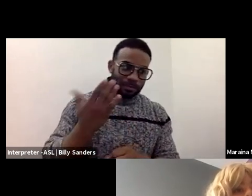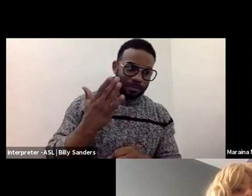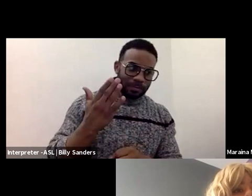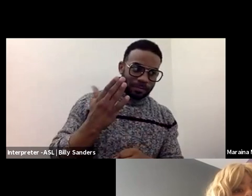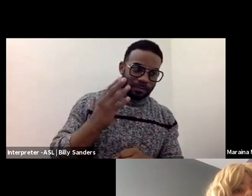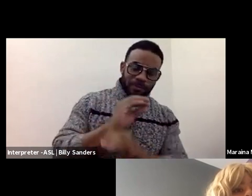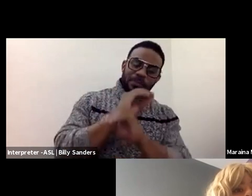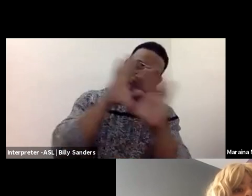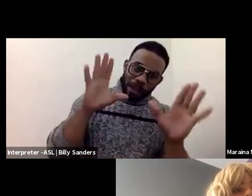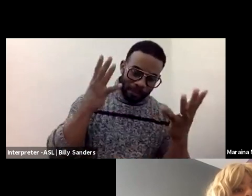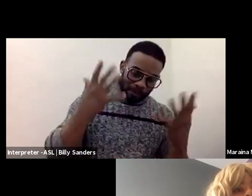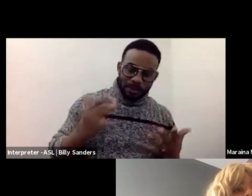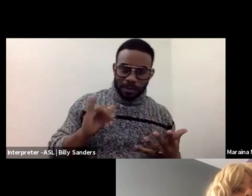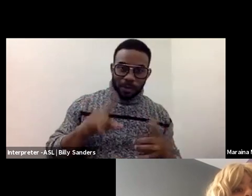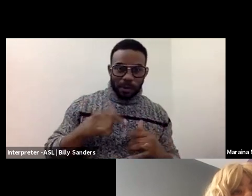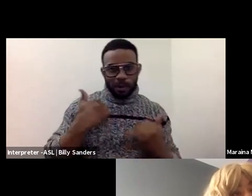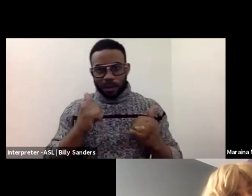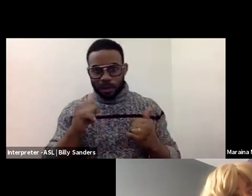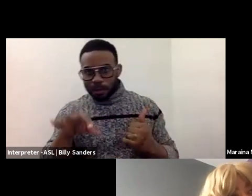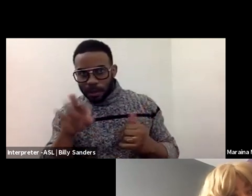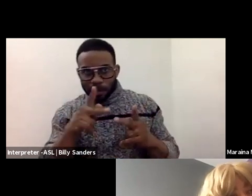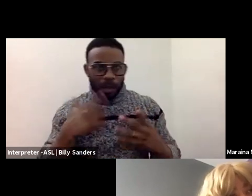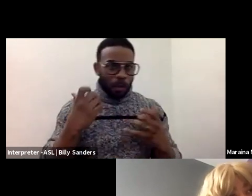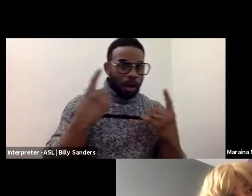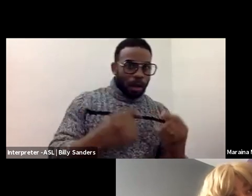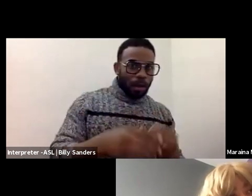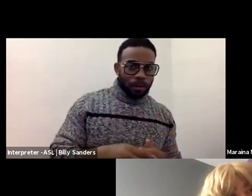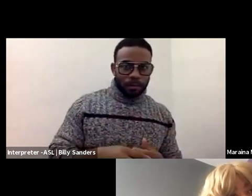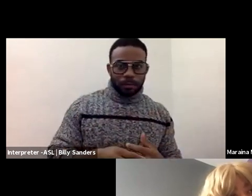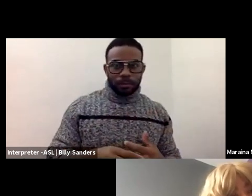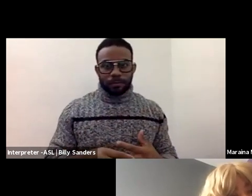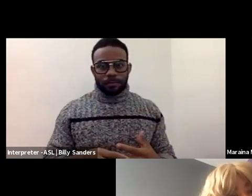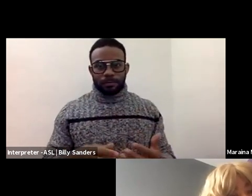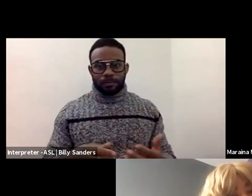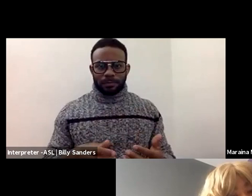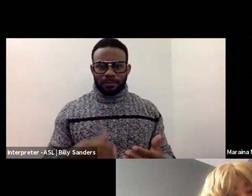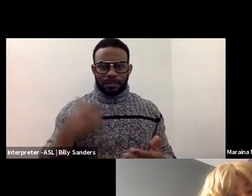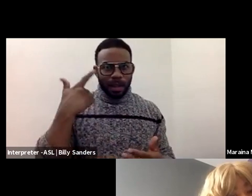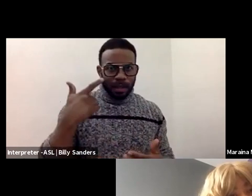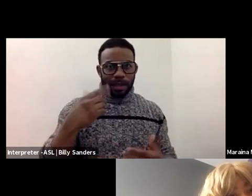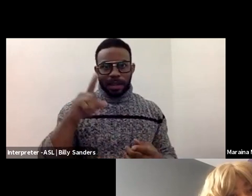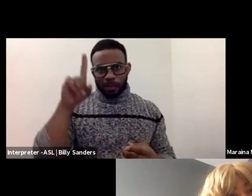obvious, but when I was picking a place that I wanted to go, London and Germany specifically